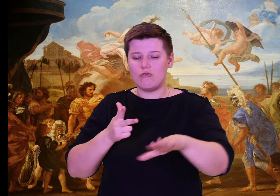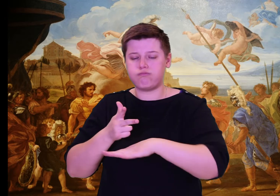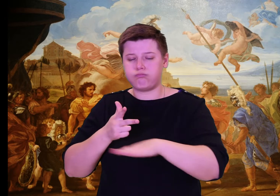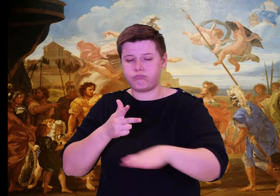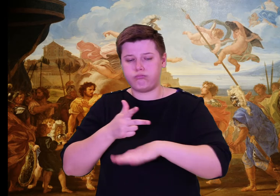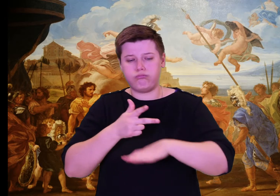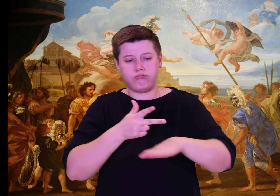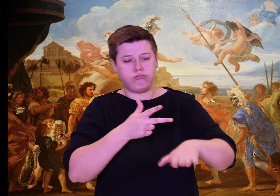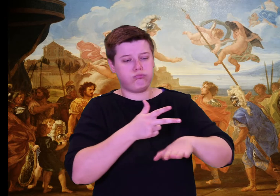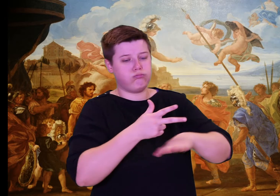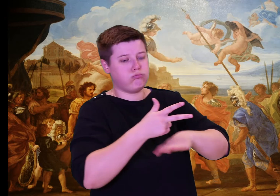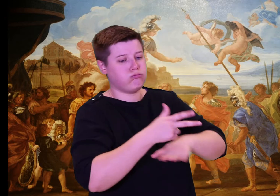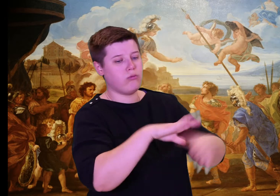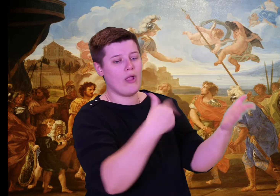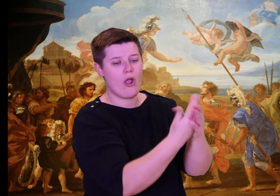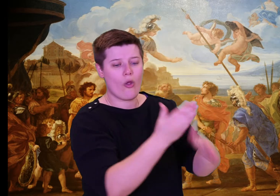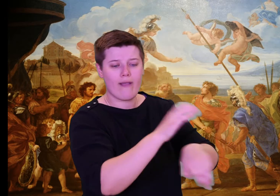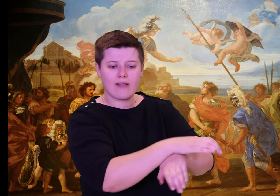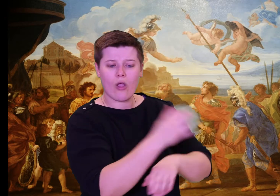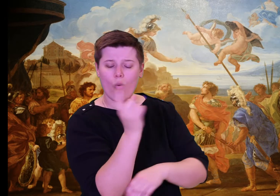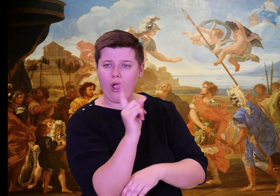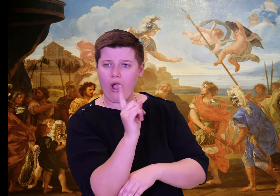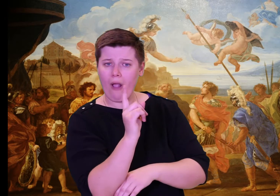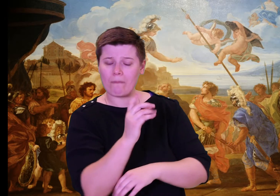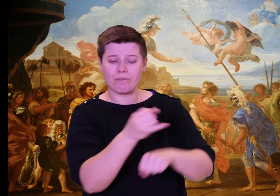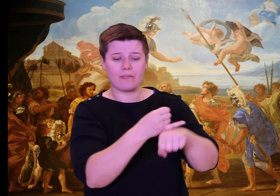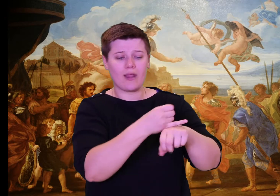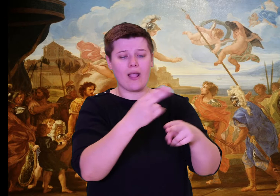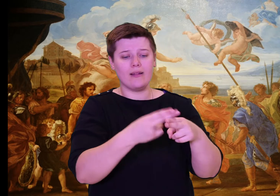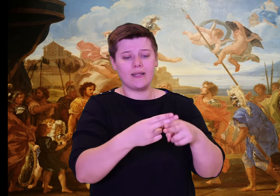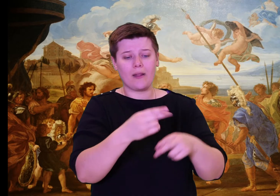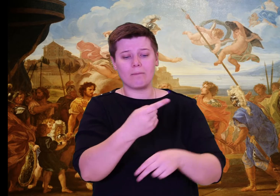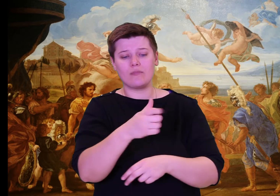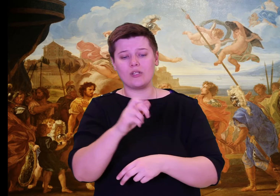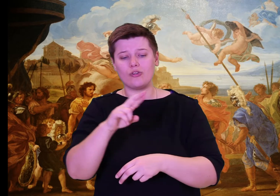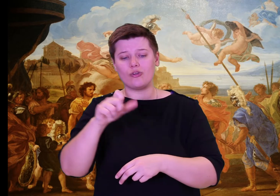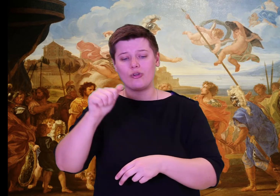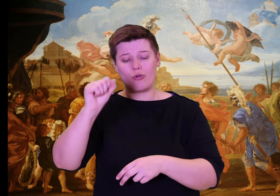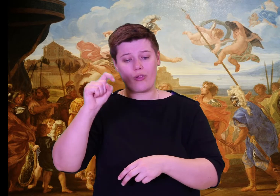his men turned round their prows and sailed right back to make their peace